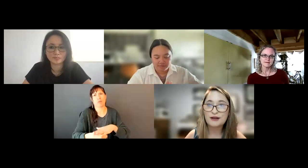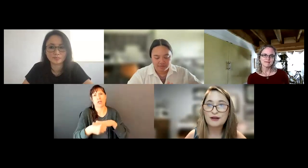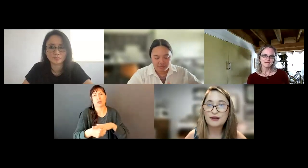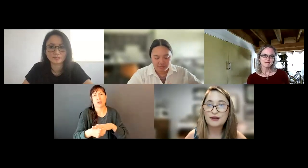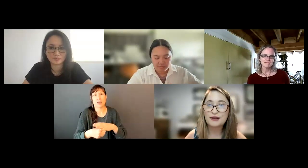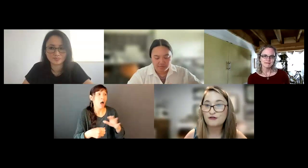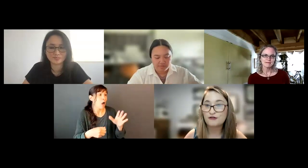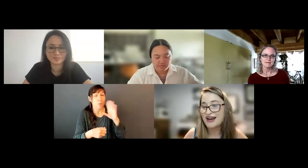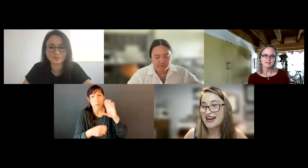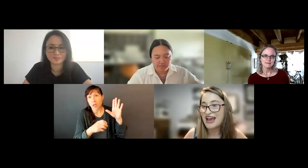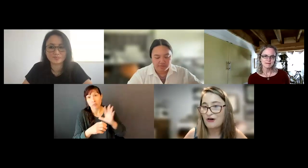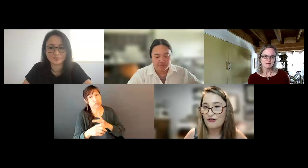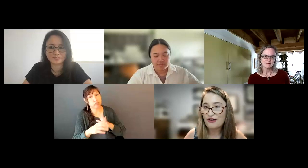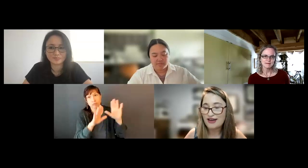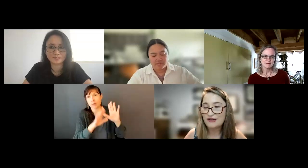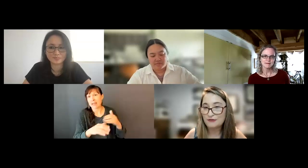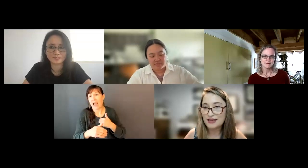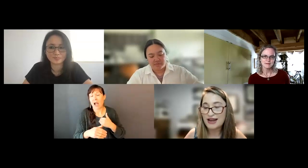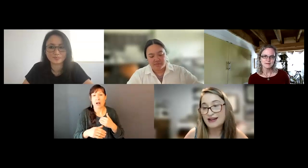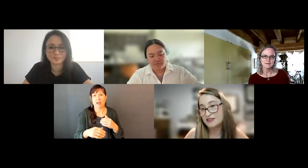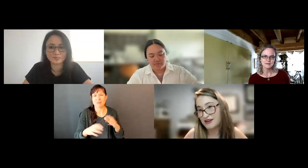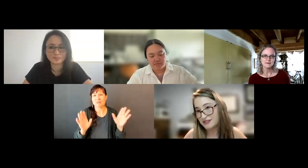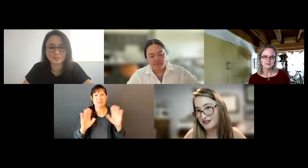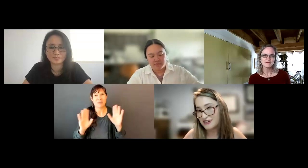But I think for me right now, it would be an added stress.